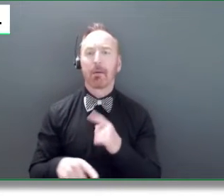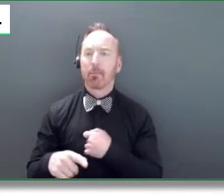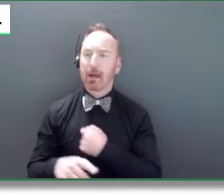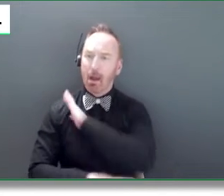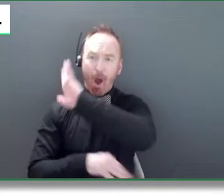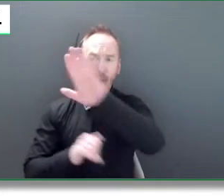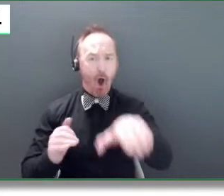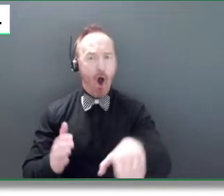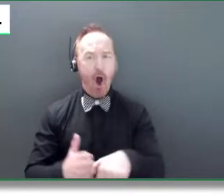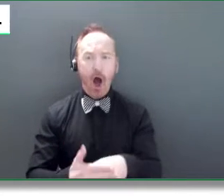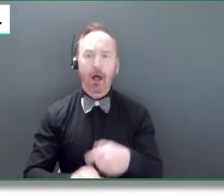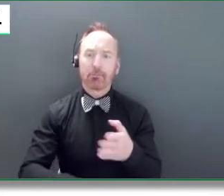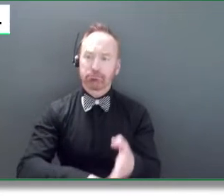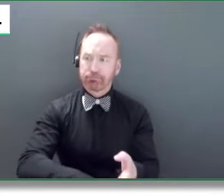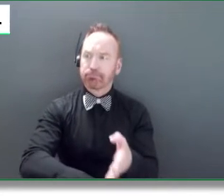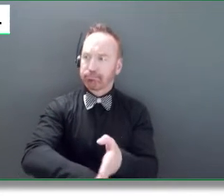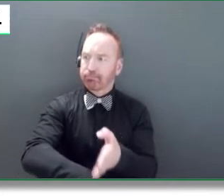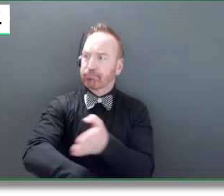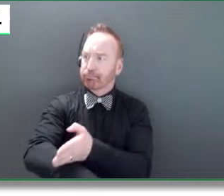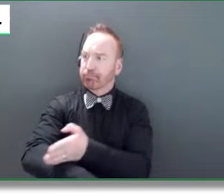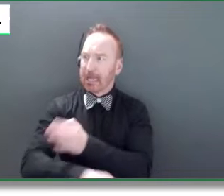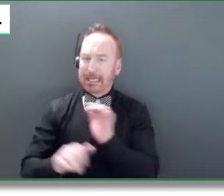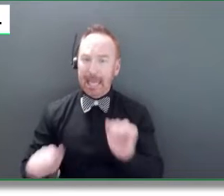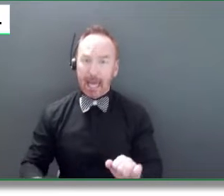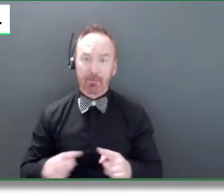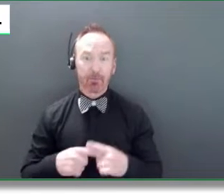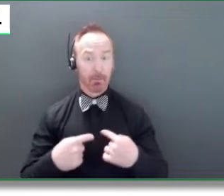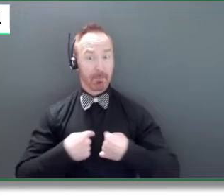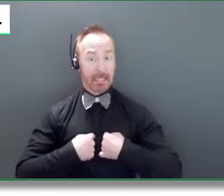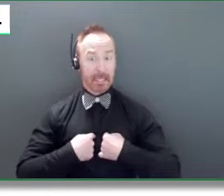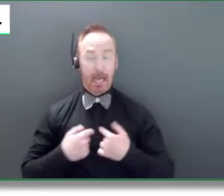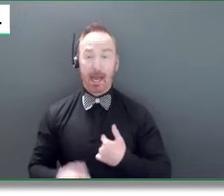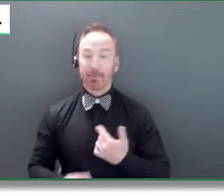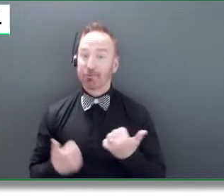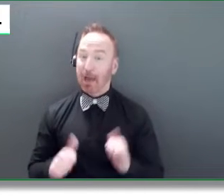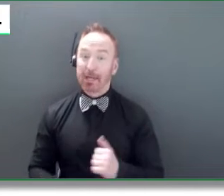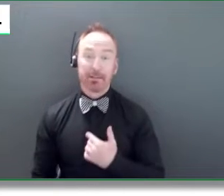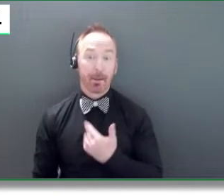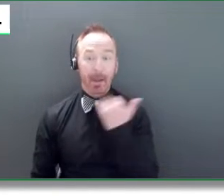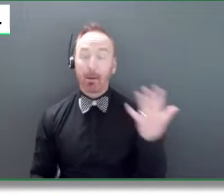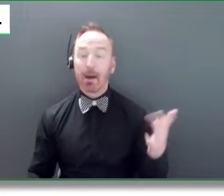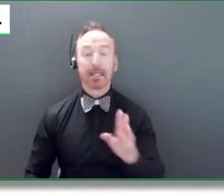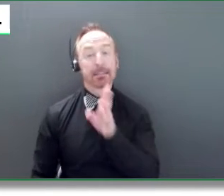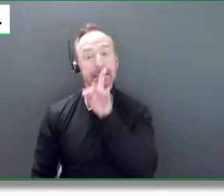trying to do right now is speak slowly, we're, so that our our interpreters don't